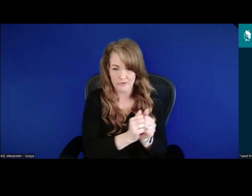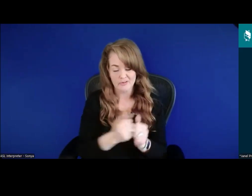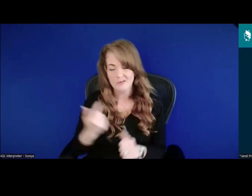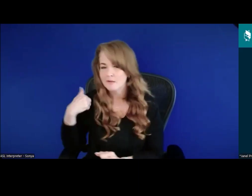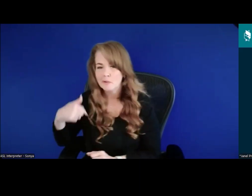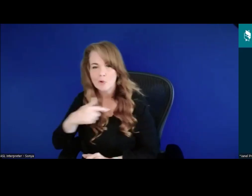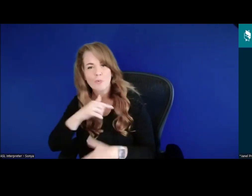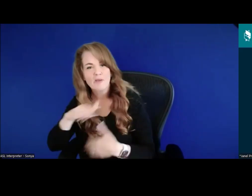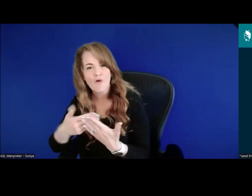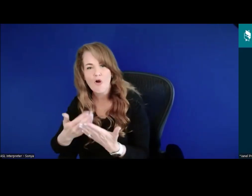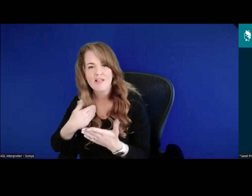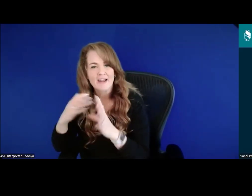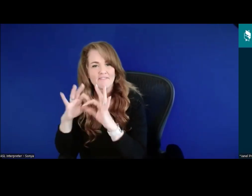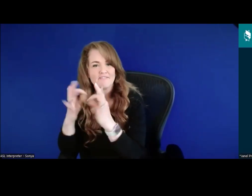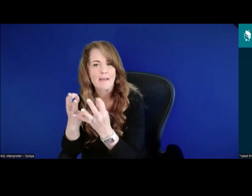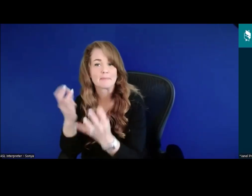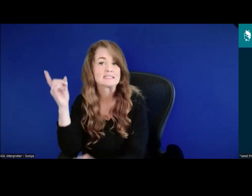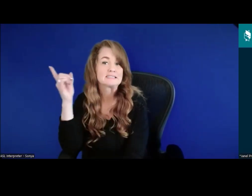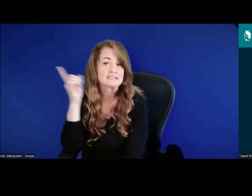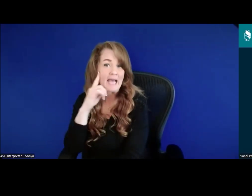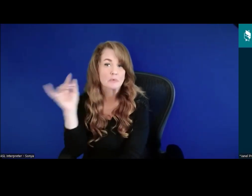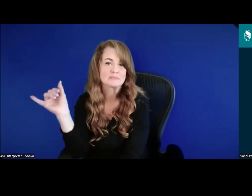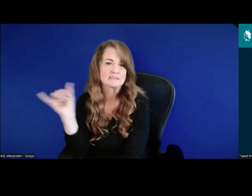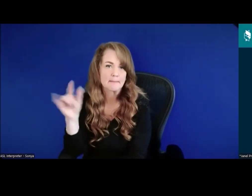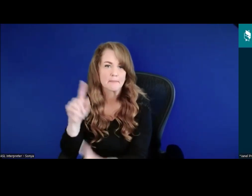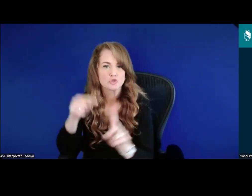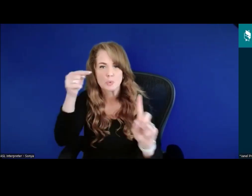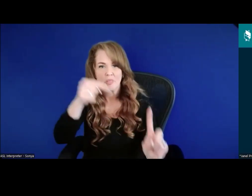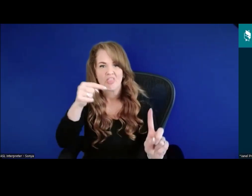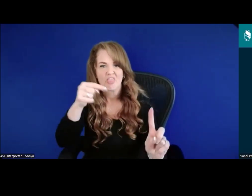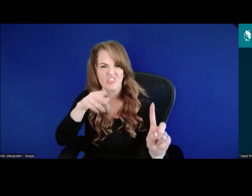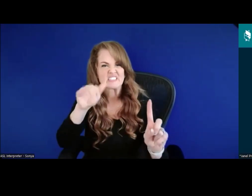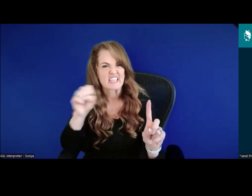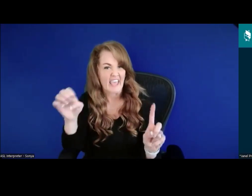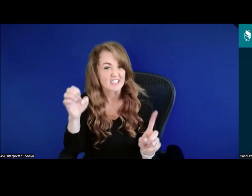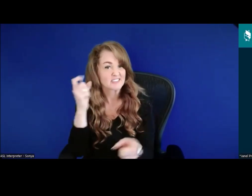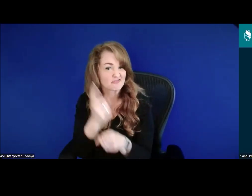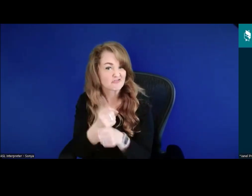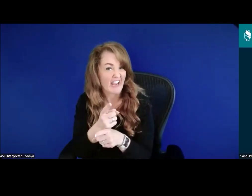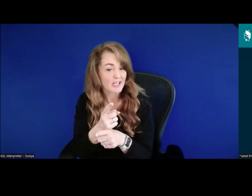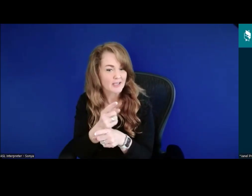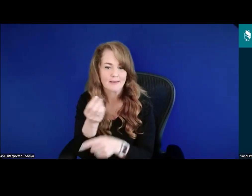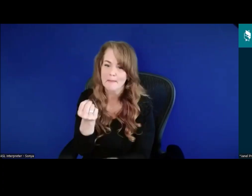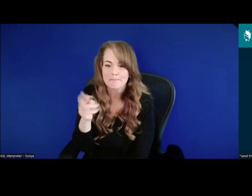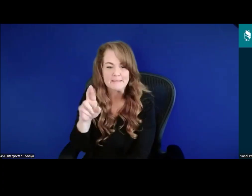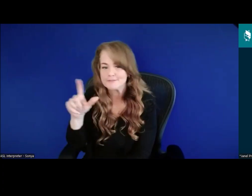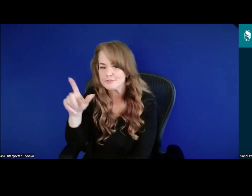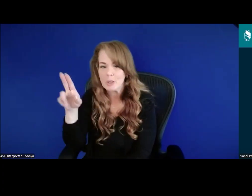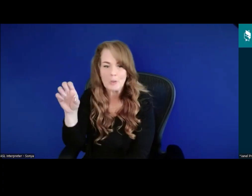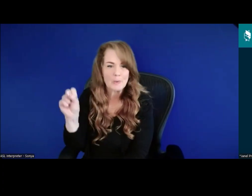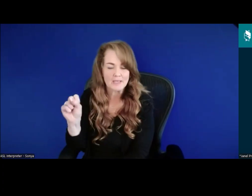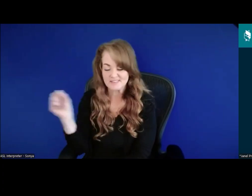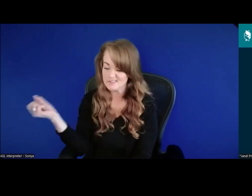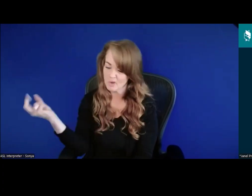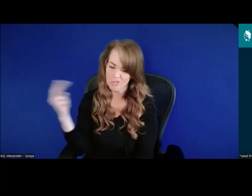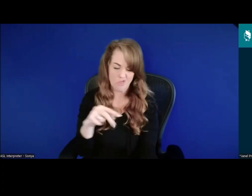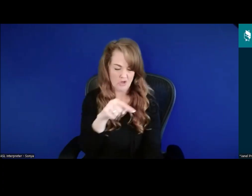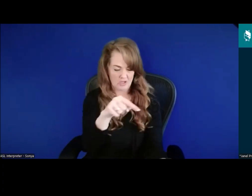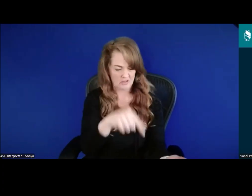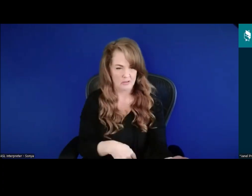probably sounds pretty similar to this case, little Mr. Lucas and and so go back and look at what everybody has shared. It's